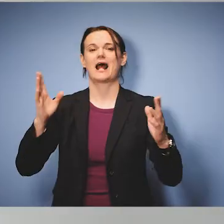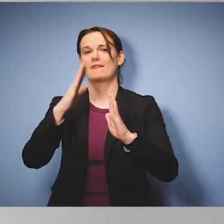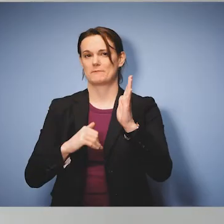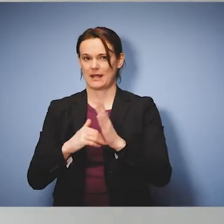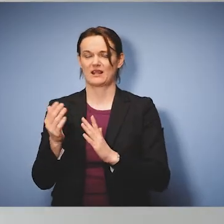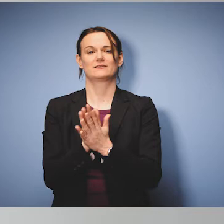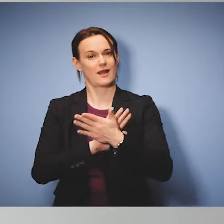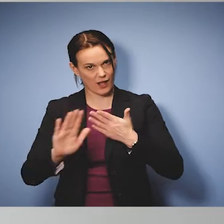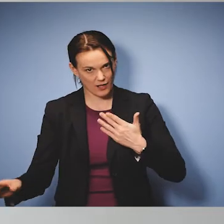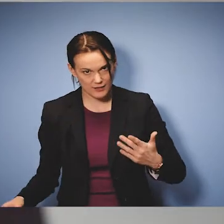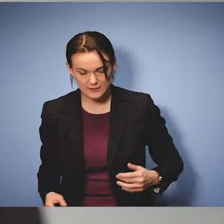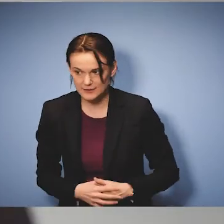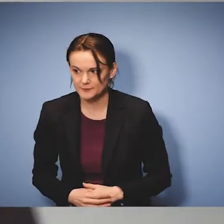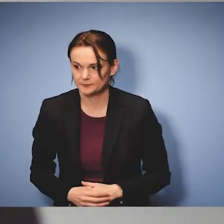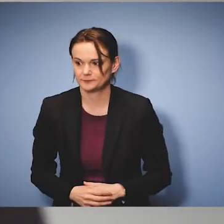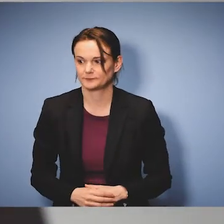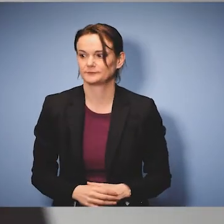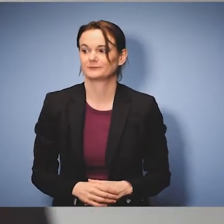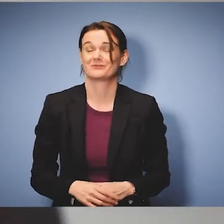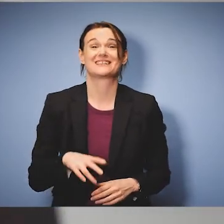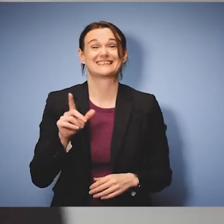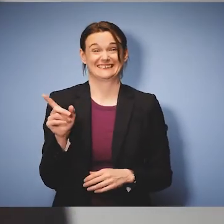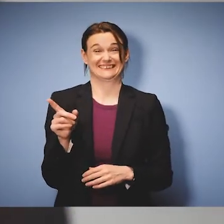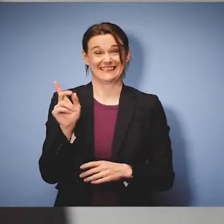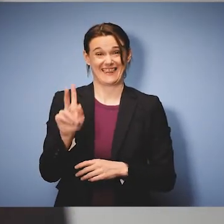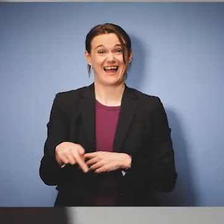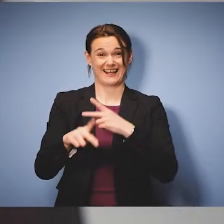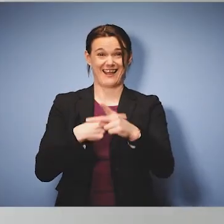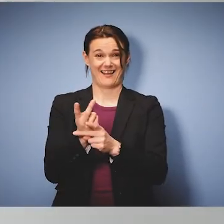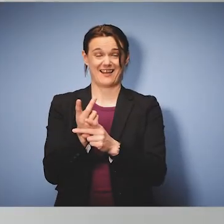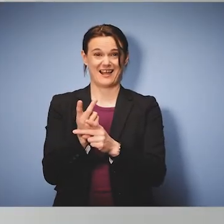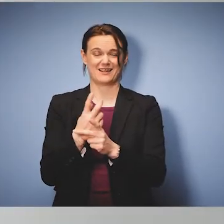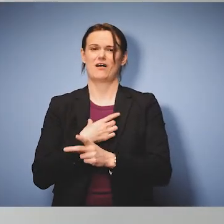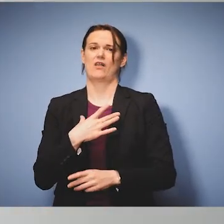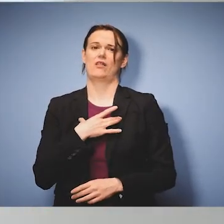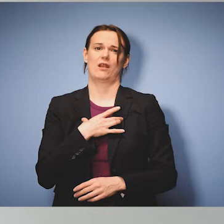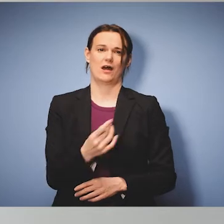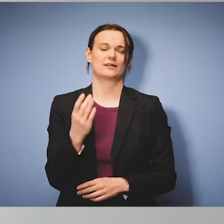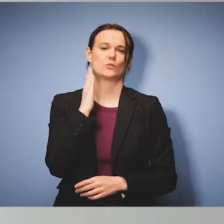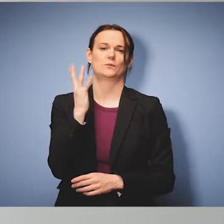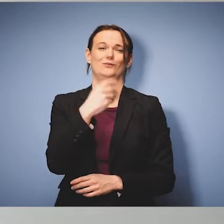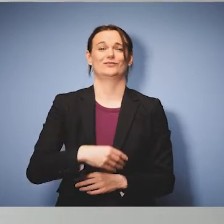So I have found this wall that I really like and I think it's gonna look great on the wall behind me.